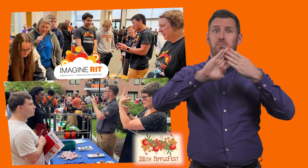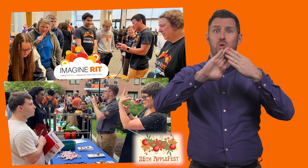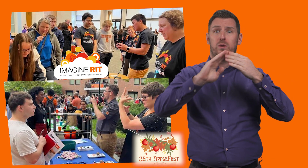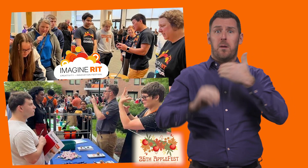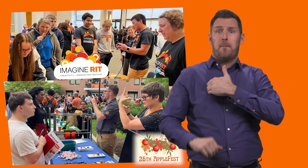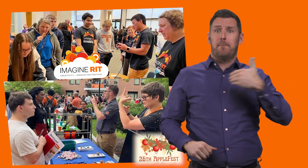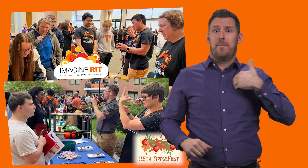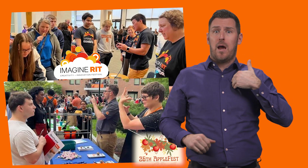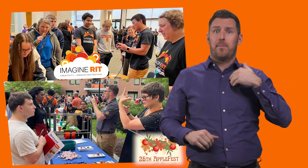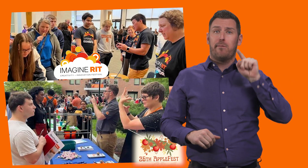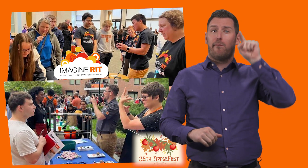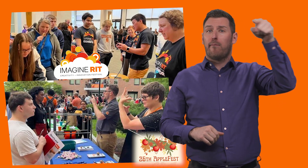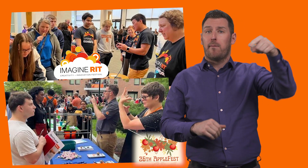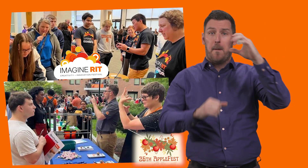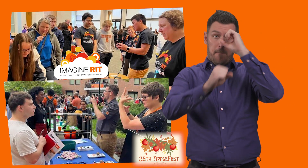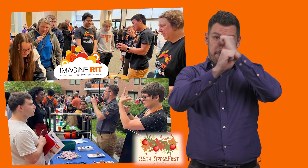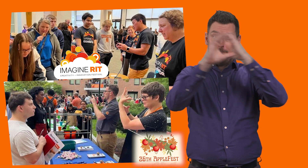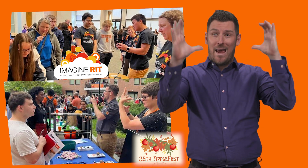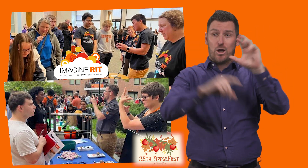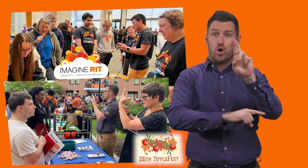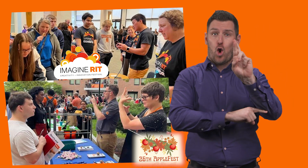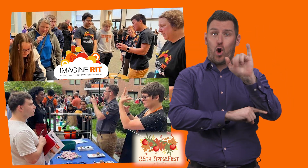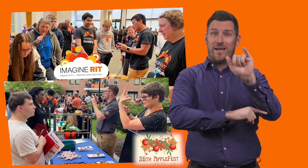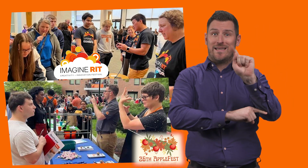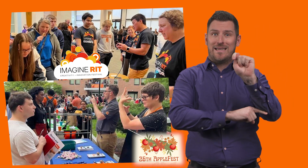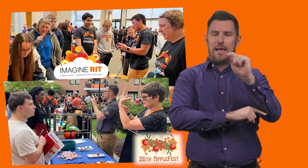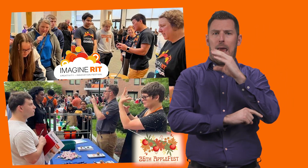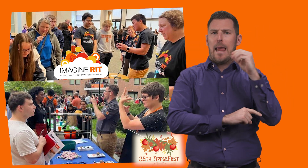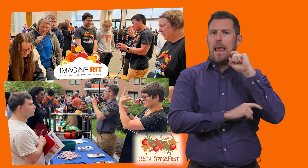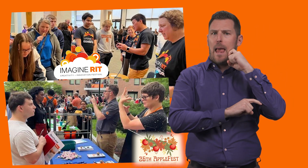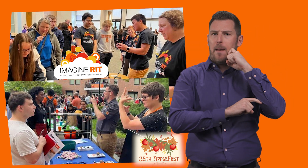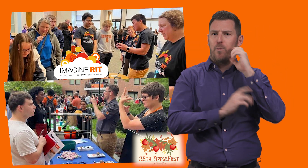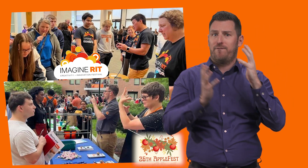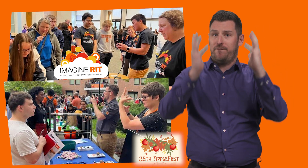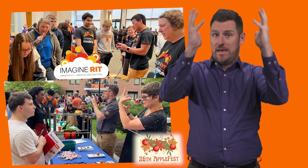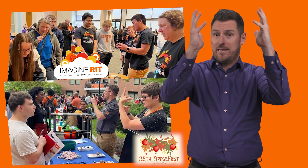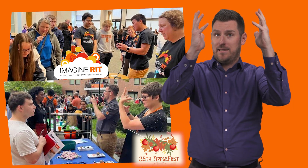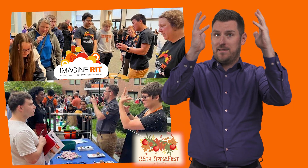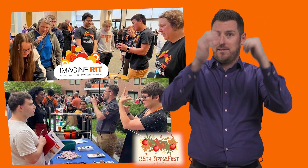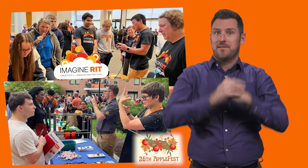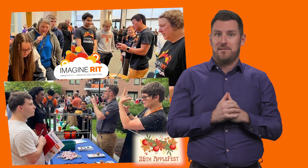met community members at Imagine RIT and Applefest,